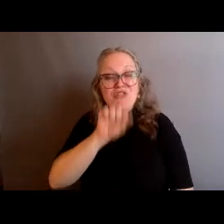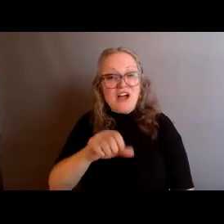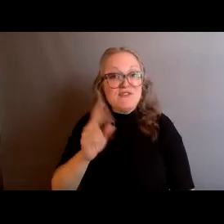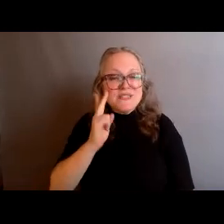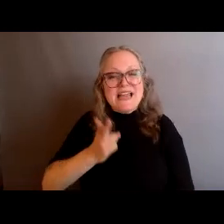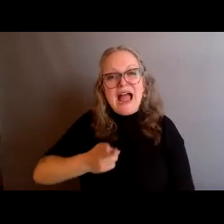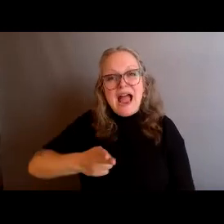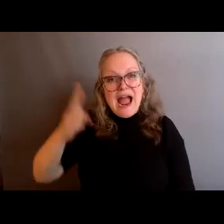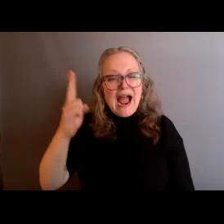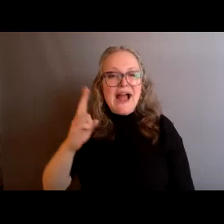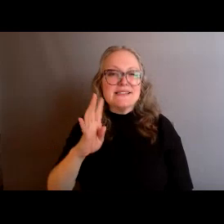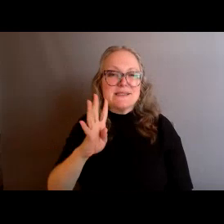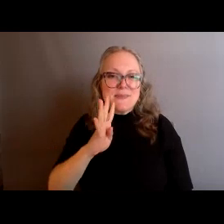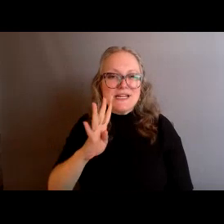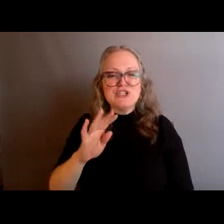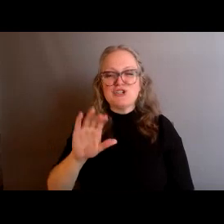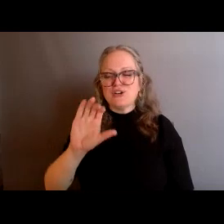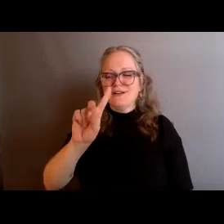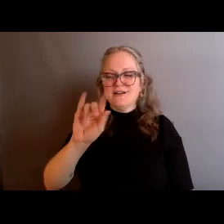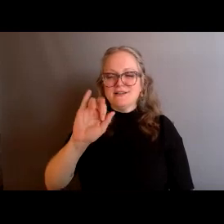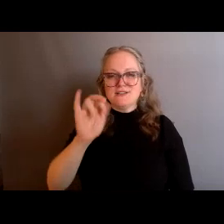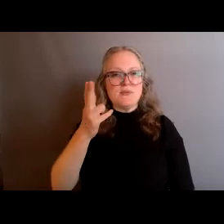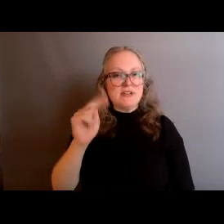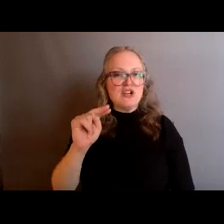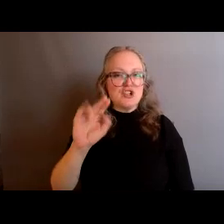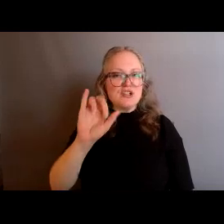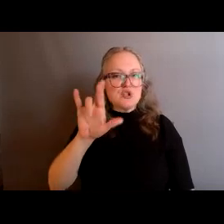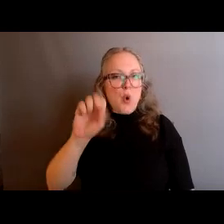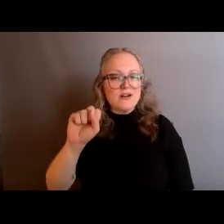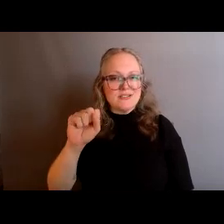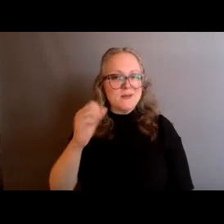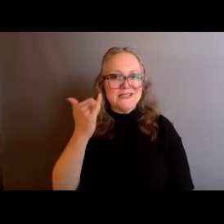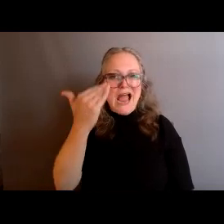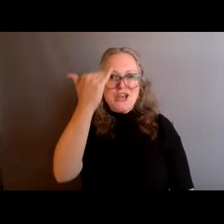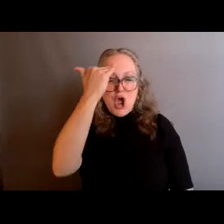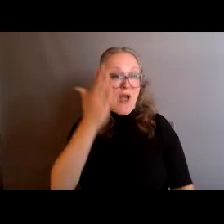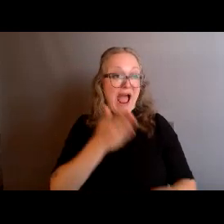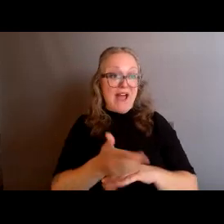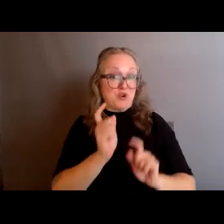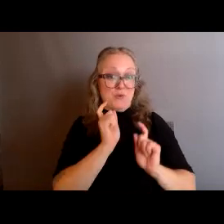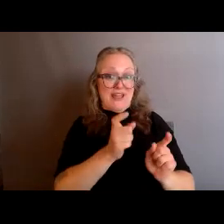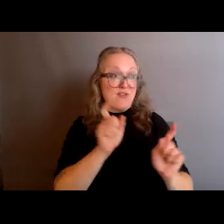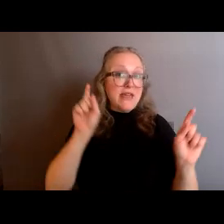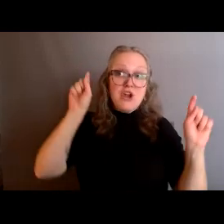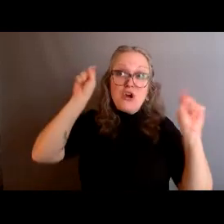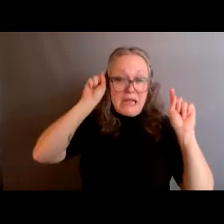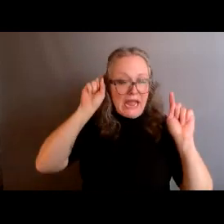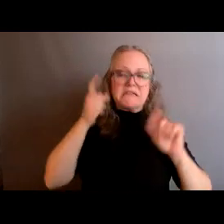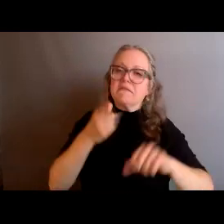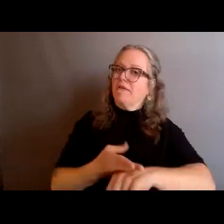scores 'cause I know they're gonna do pretty well with their hearing aids. Putting hearing aids in you. You gotta get them in, right?